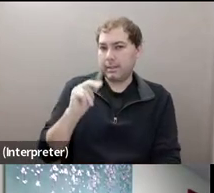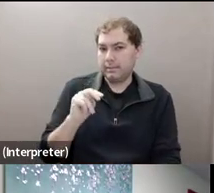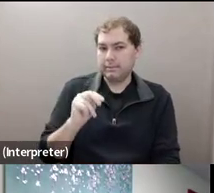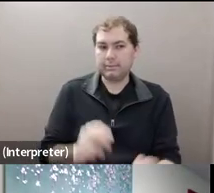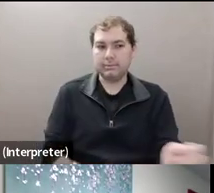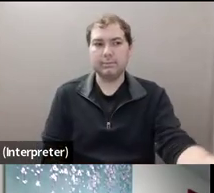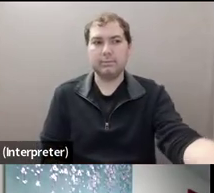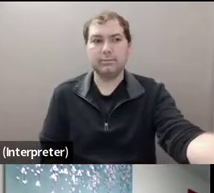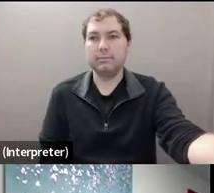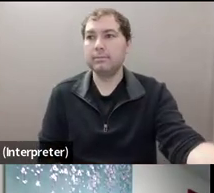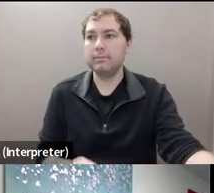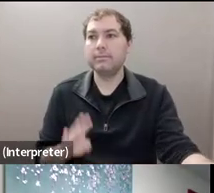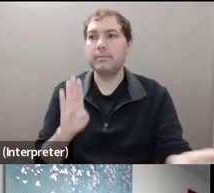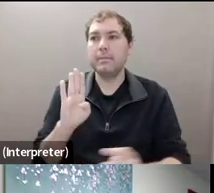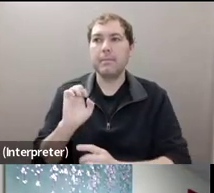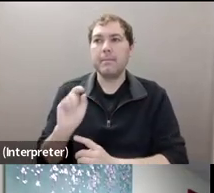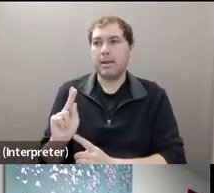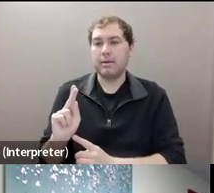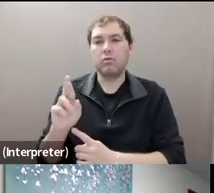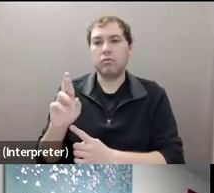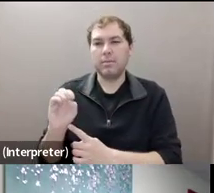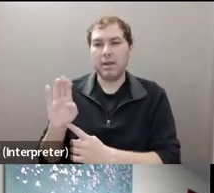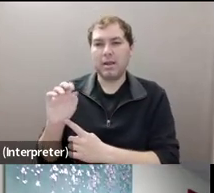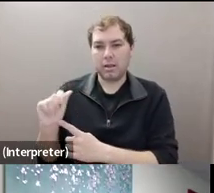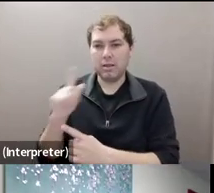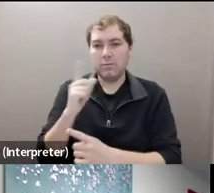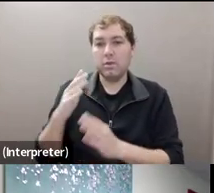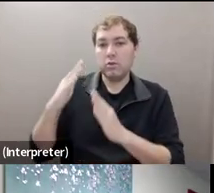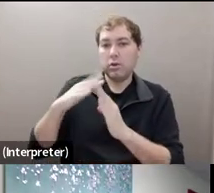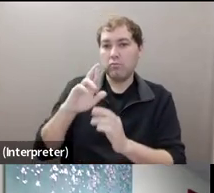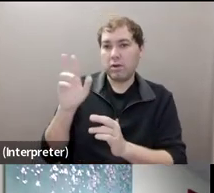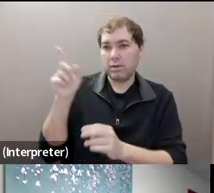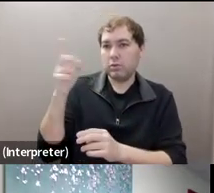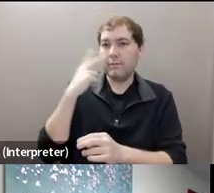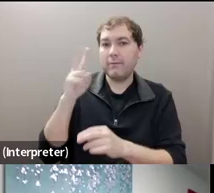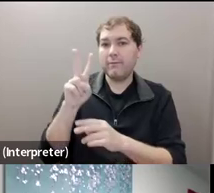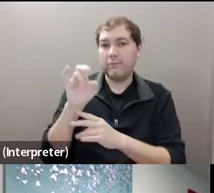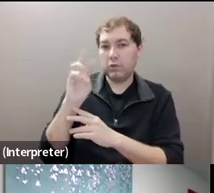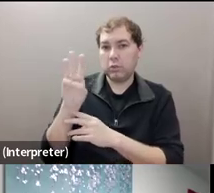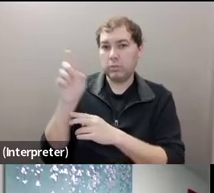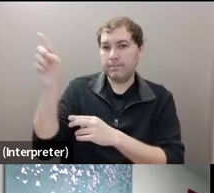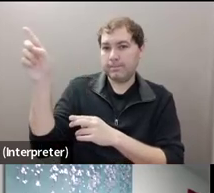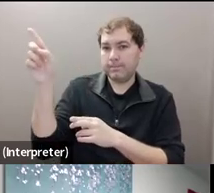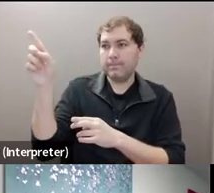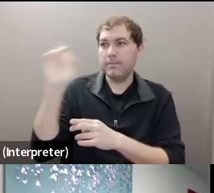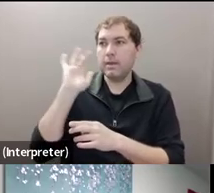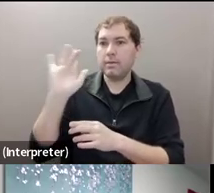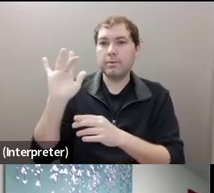Beck Levin: This is back Rebecca. If you go to the top right, there should be a view button, and you can change it to gallery.